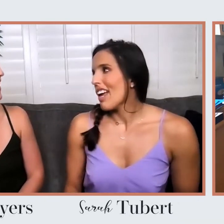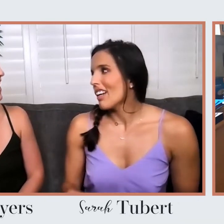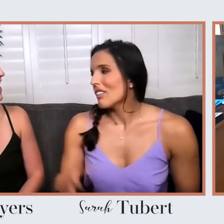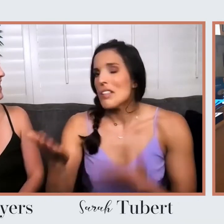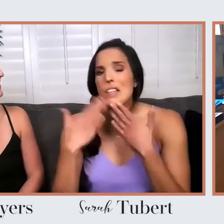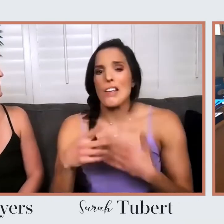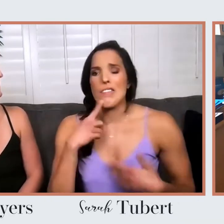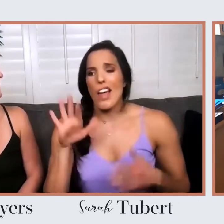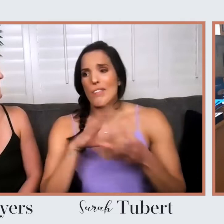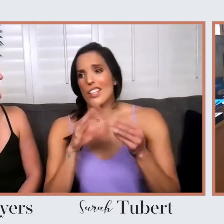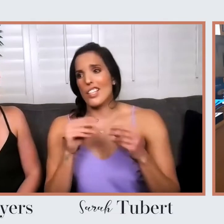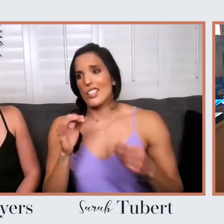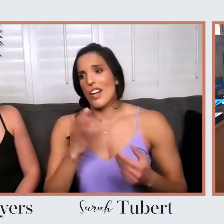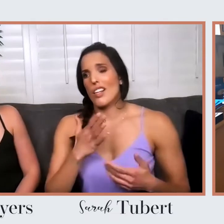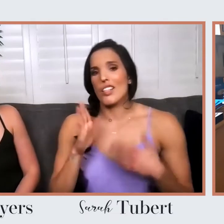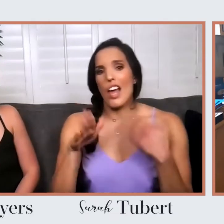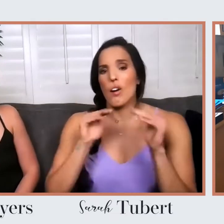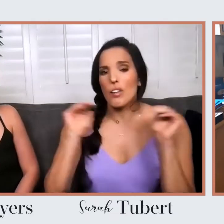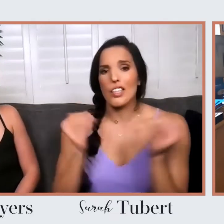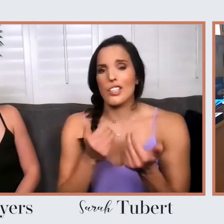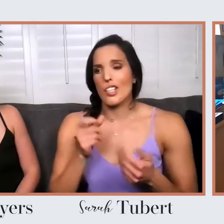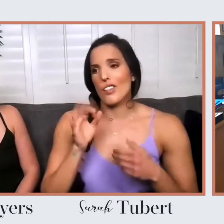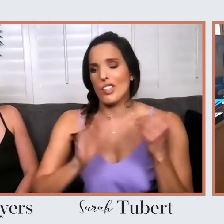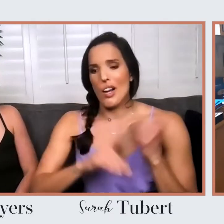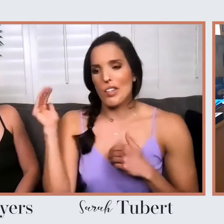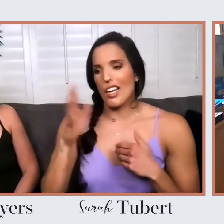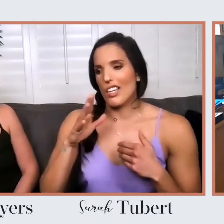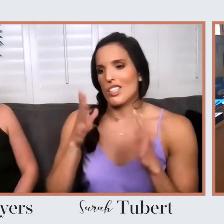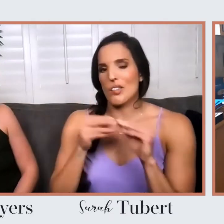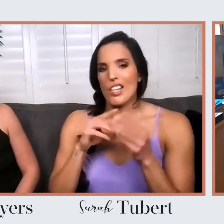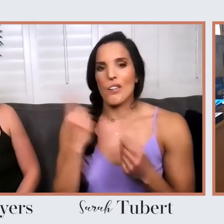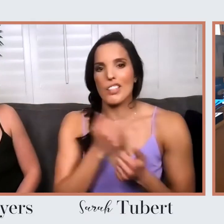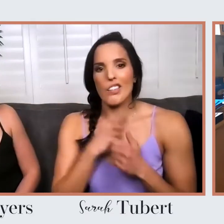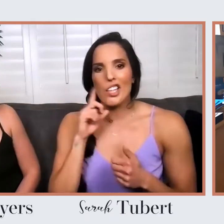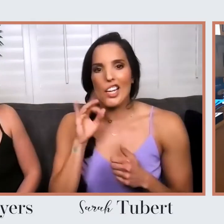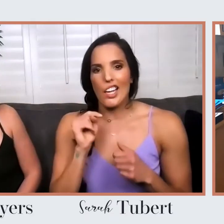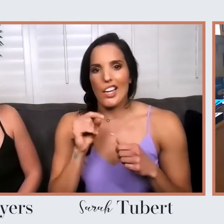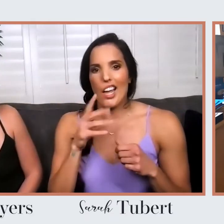Yeah, well thanks for that message and that whole intro of your upbringing and story, I always love hearing it